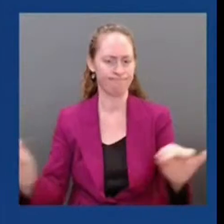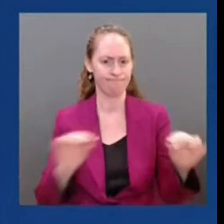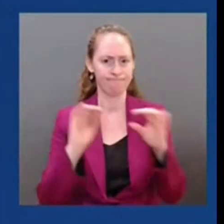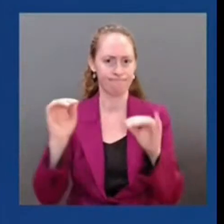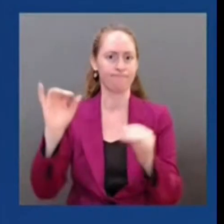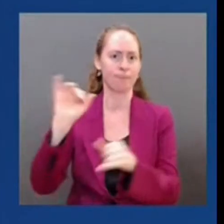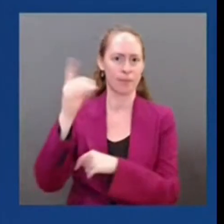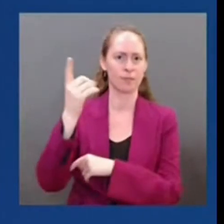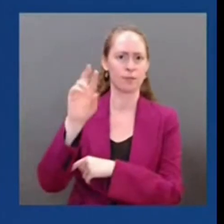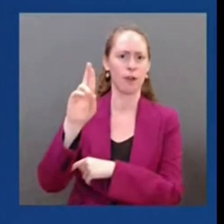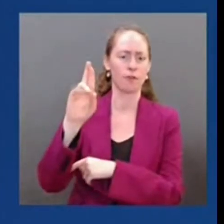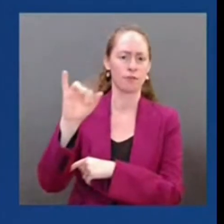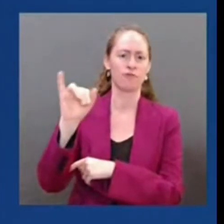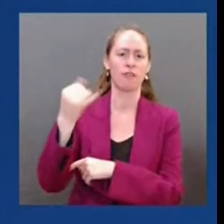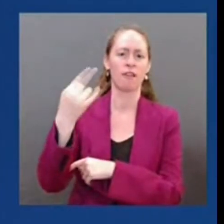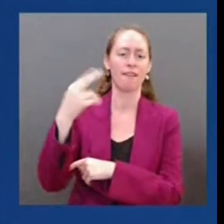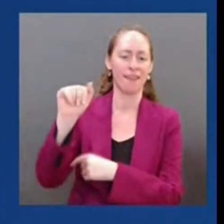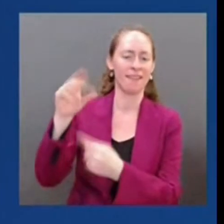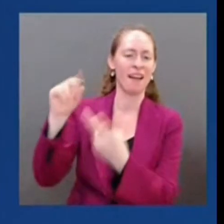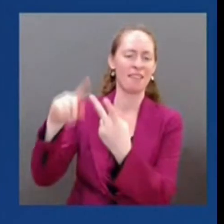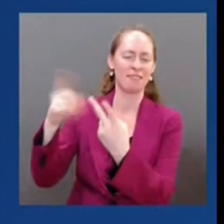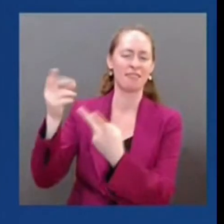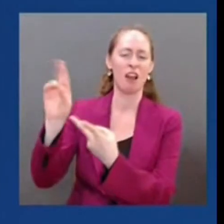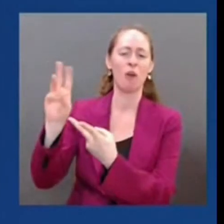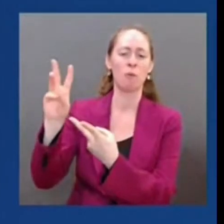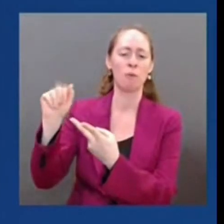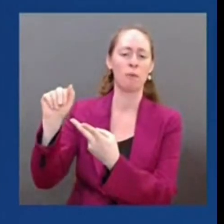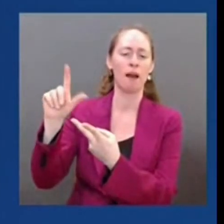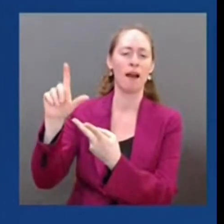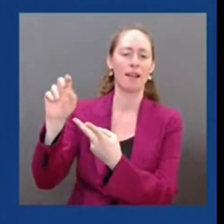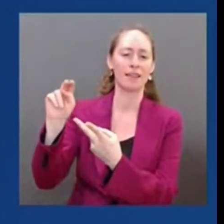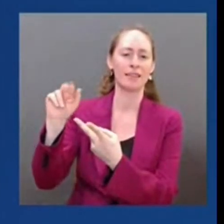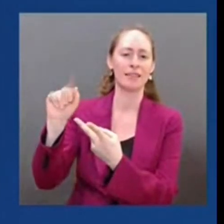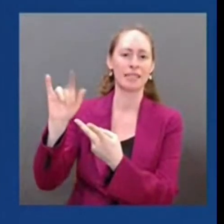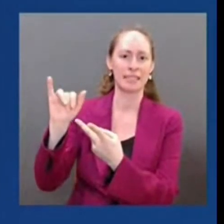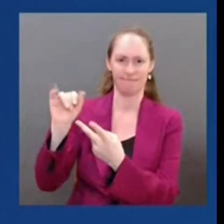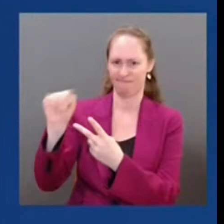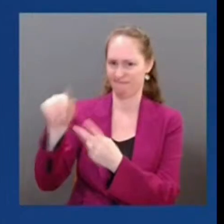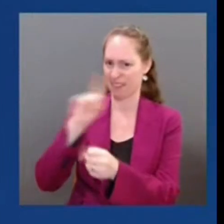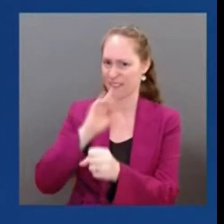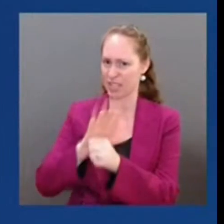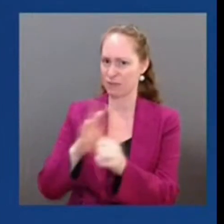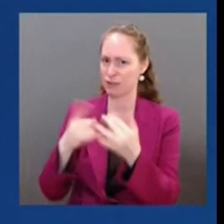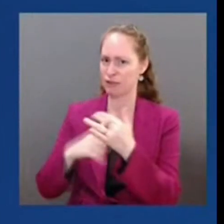WEEKS, AS YOU HAVE HEARD FROM